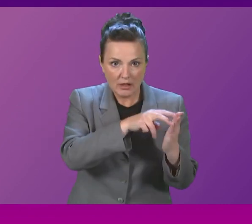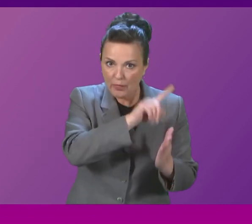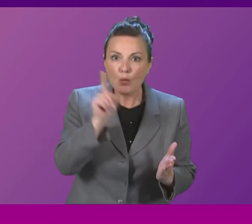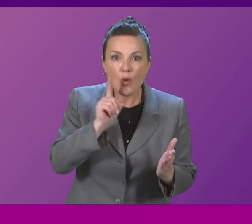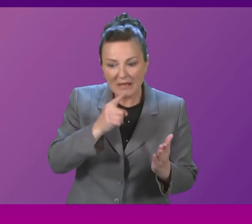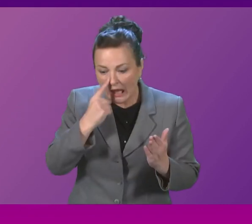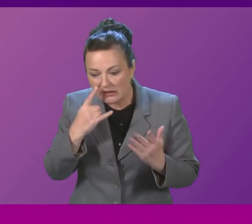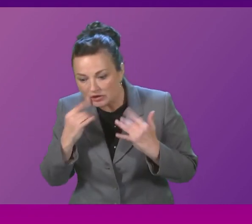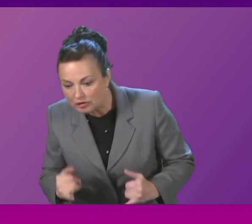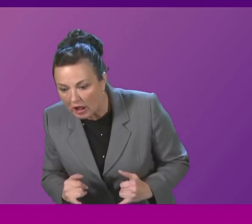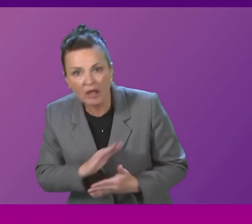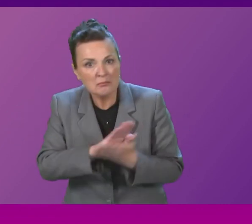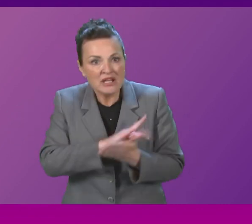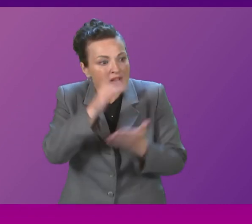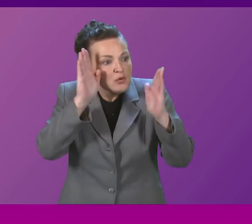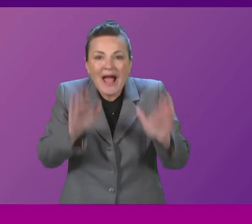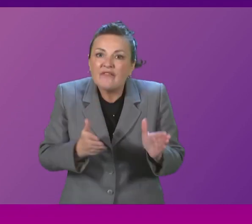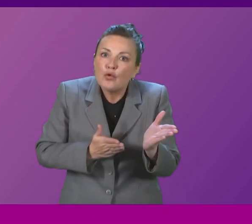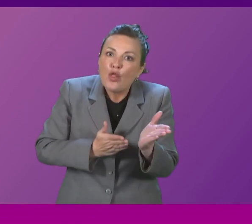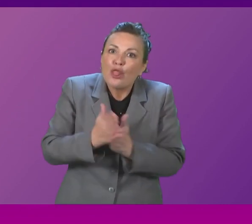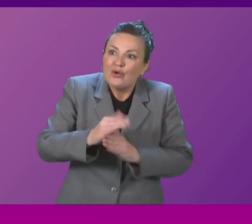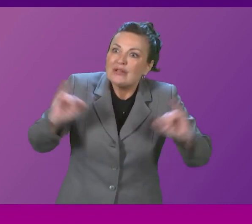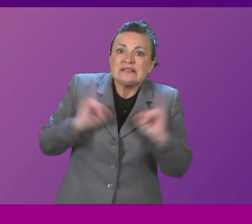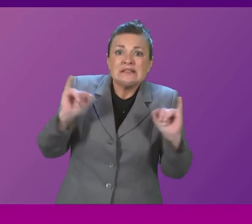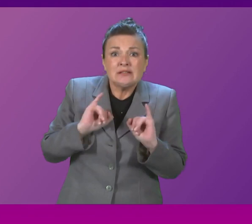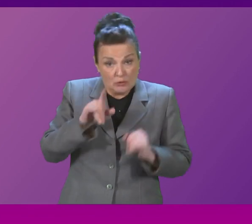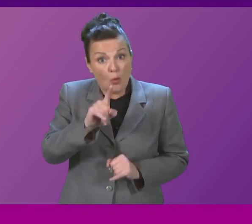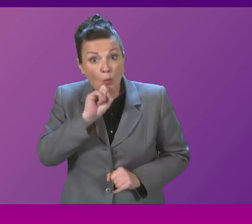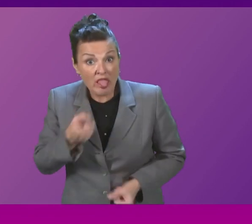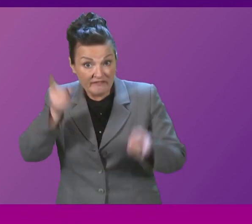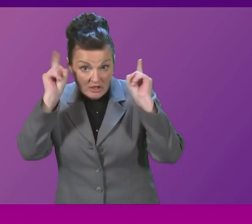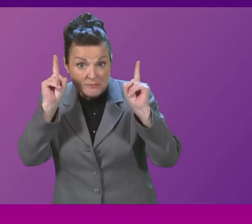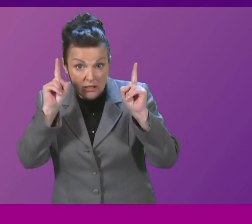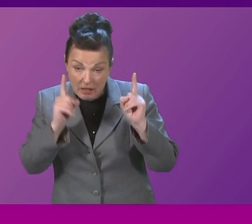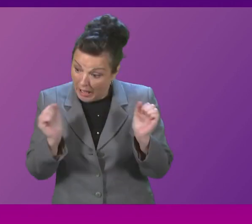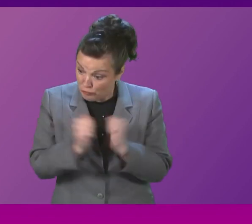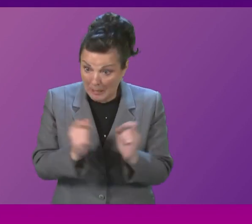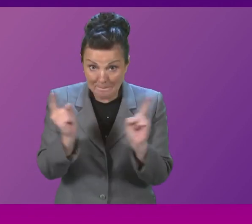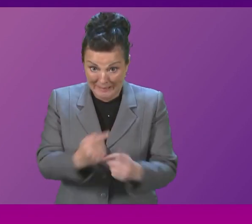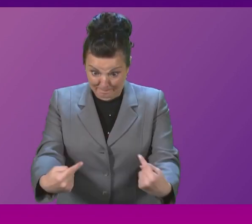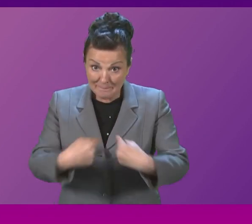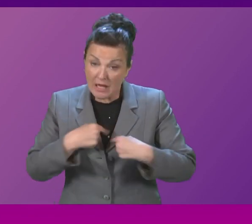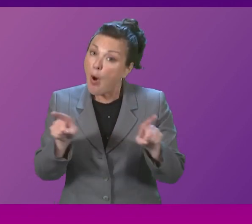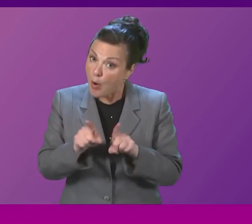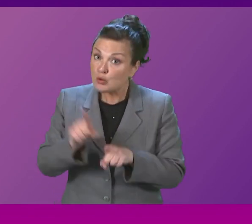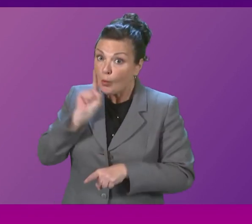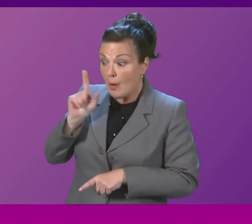Will the First Minister agree to meet me and that brave woman to hear why a domestic abuse register is necessary?